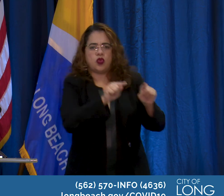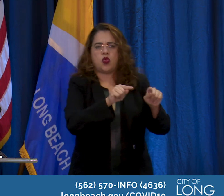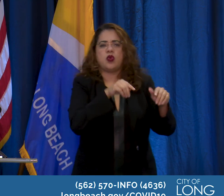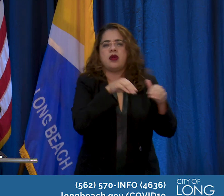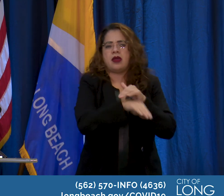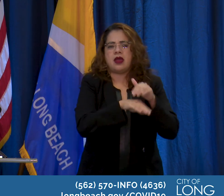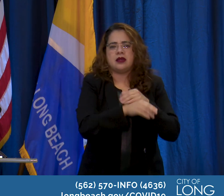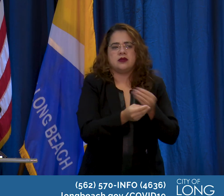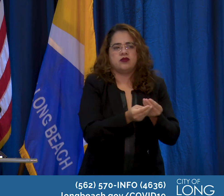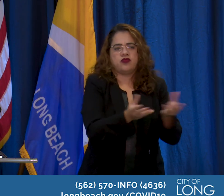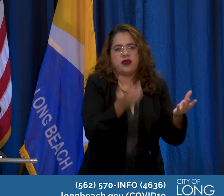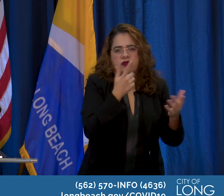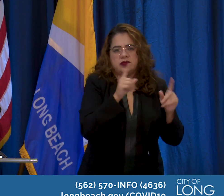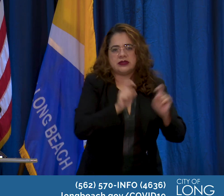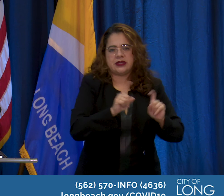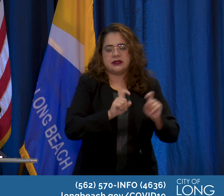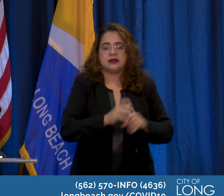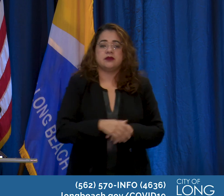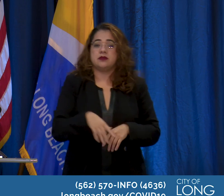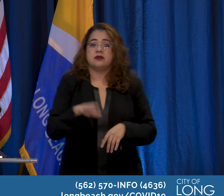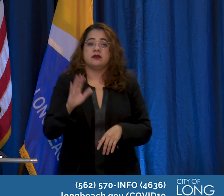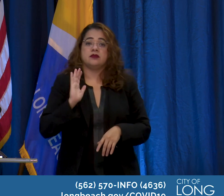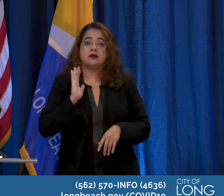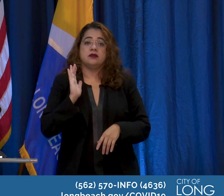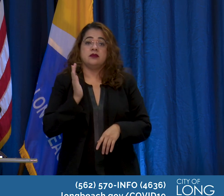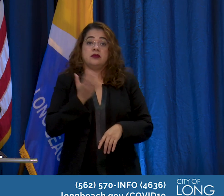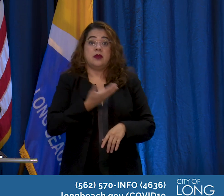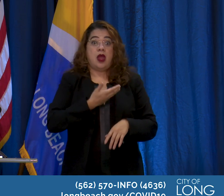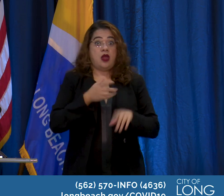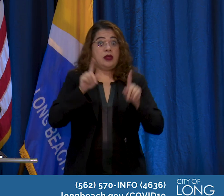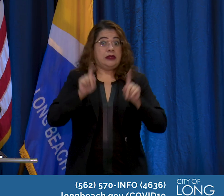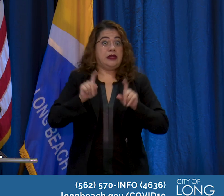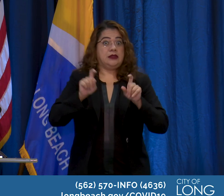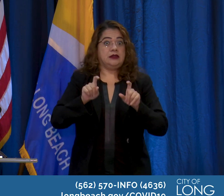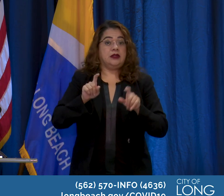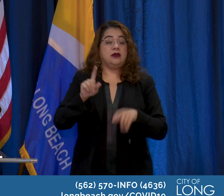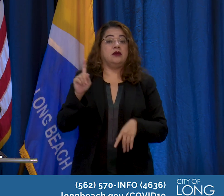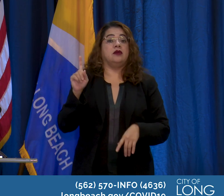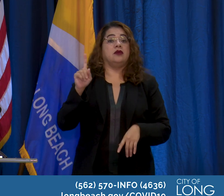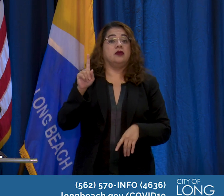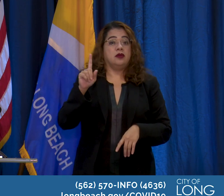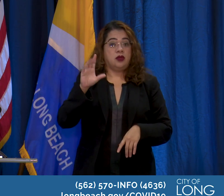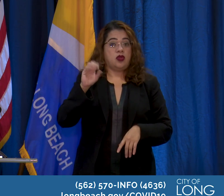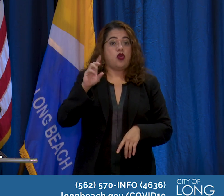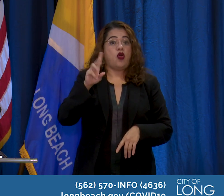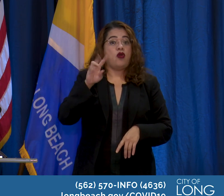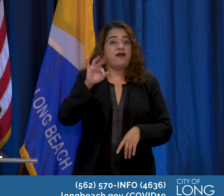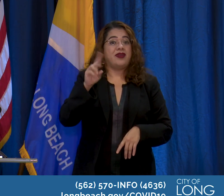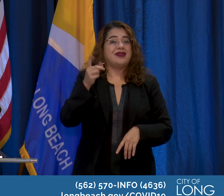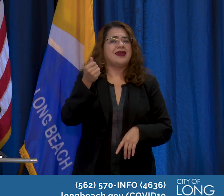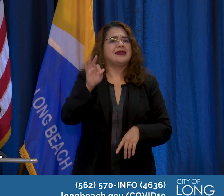You can find information on our, about our testing, at the COVID-19 webpage and that's